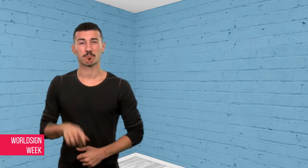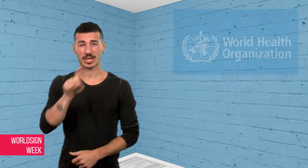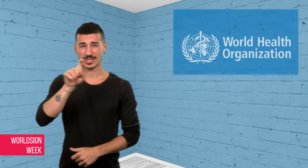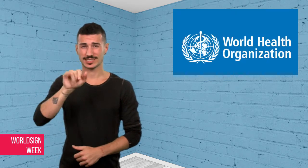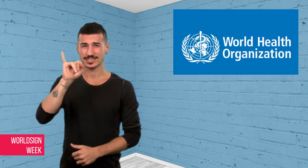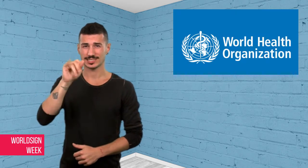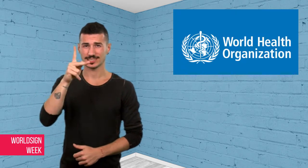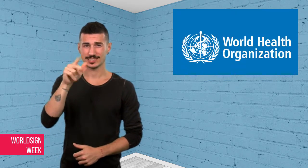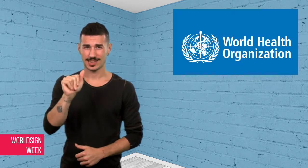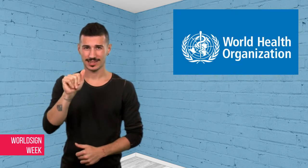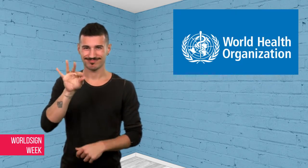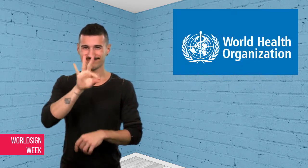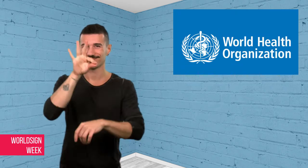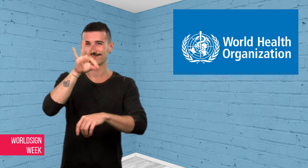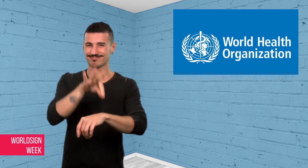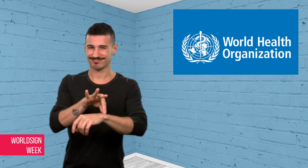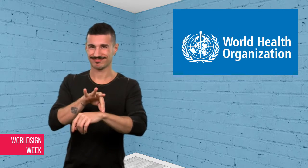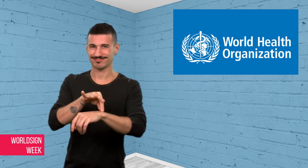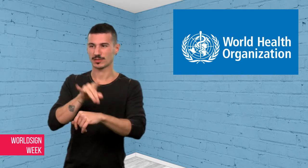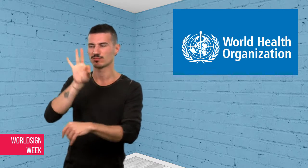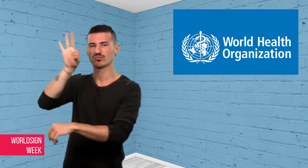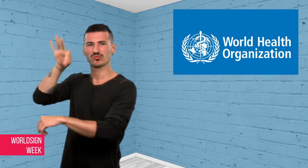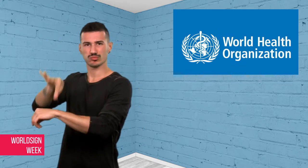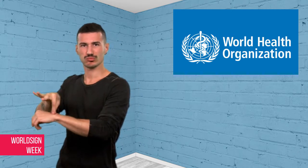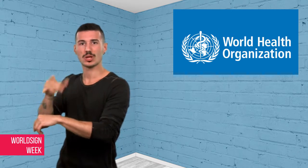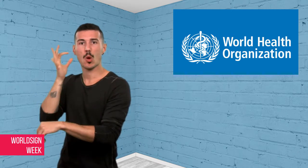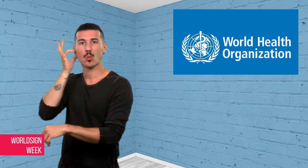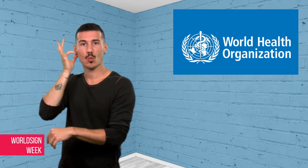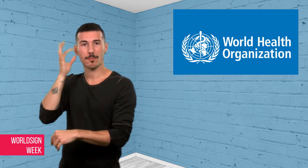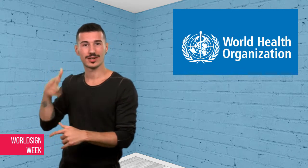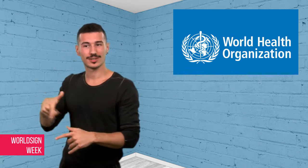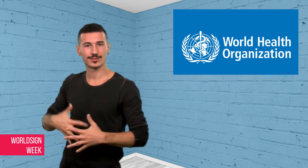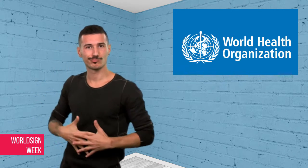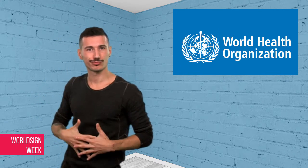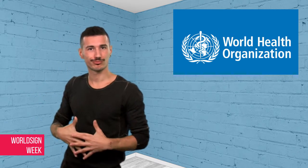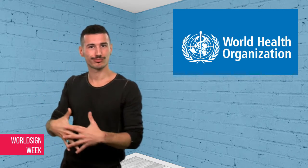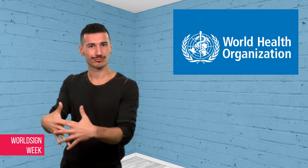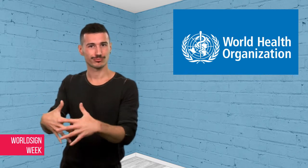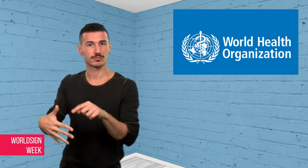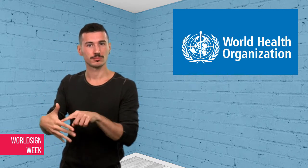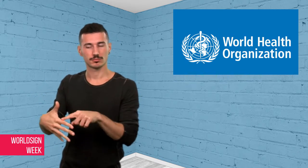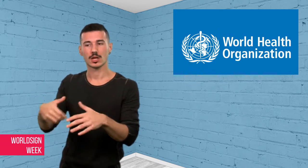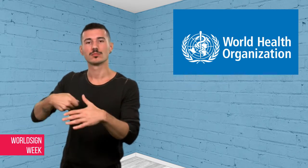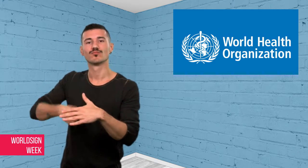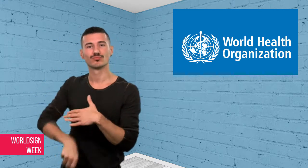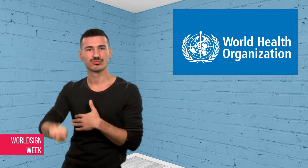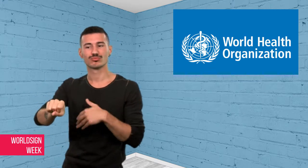A virus that caused pregnant women giving birth